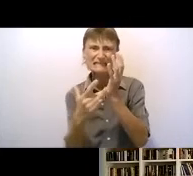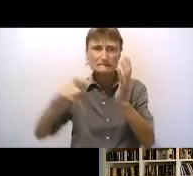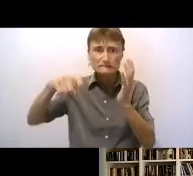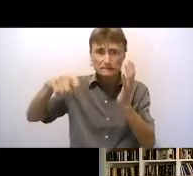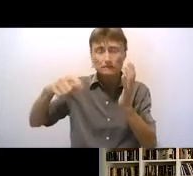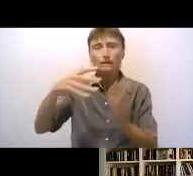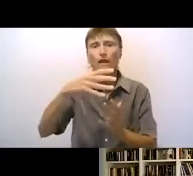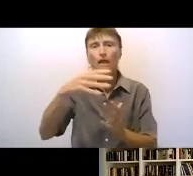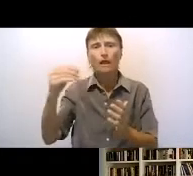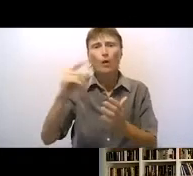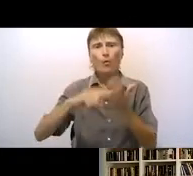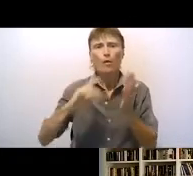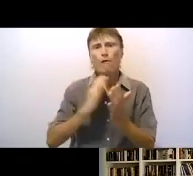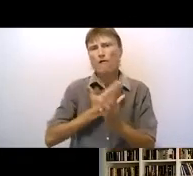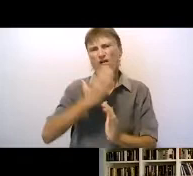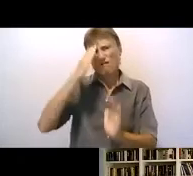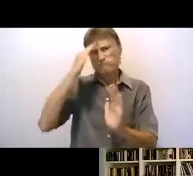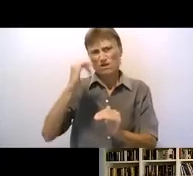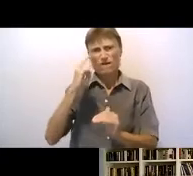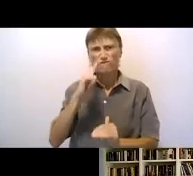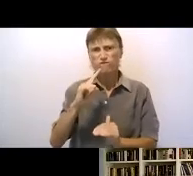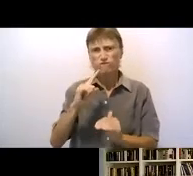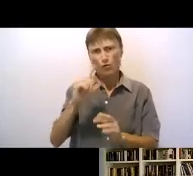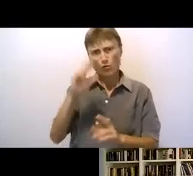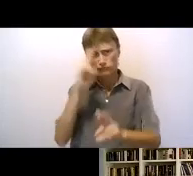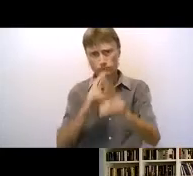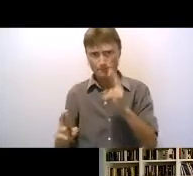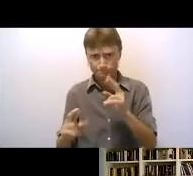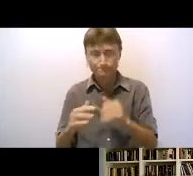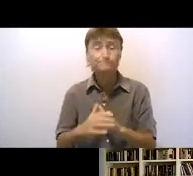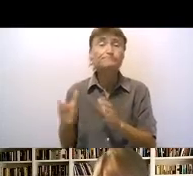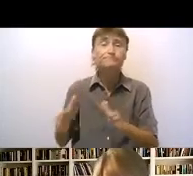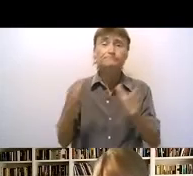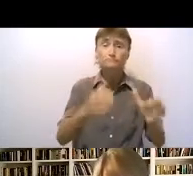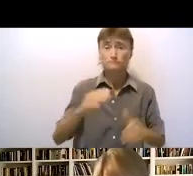Marc is running this event for us today, so if you have any technical issues or questions,